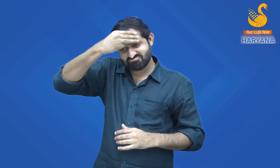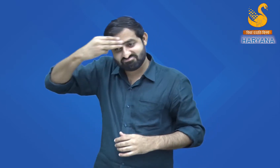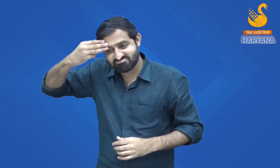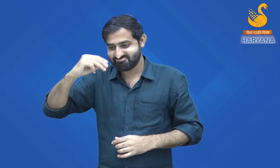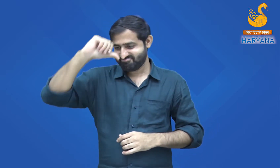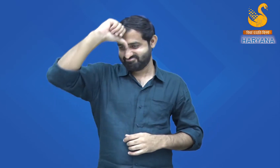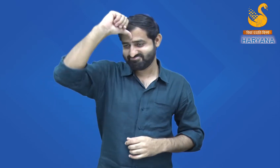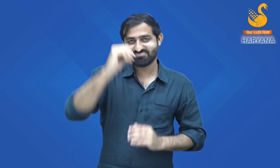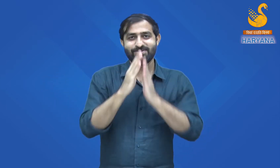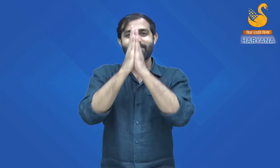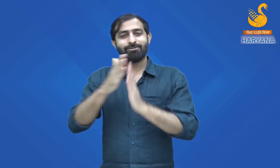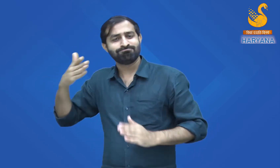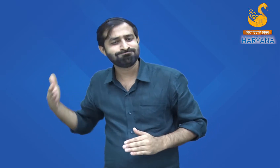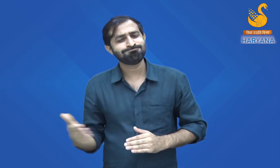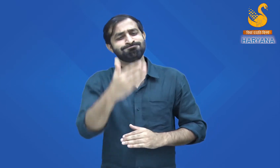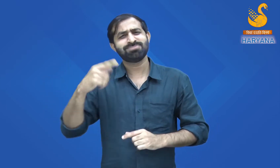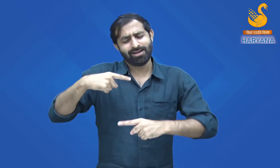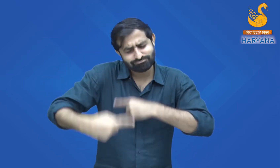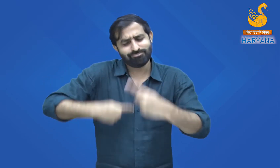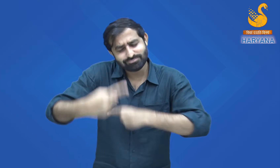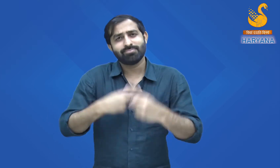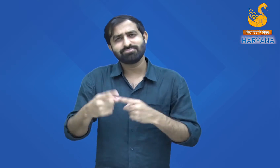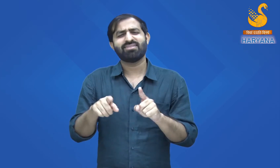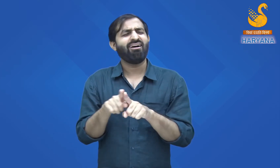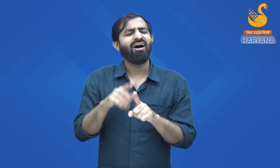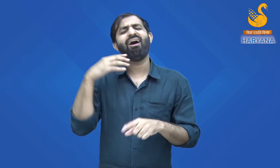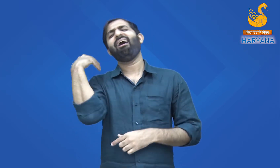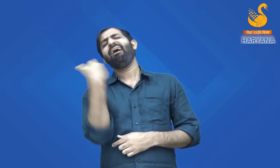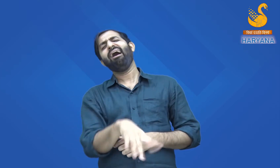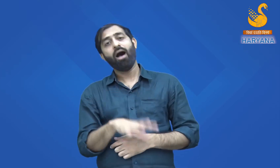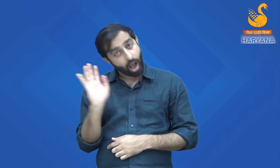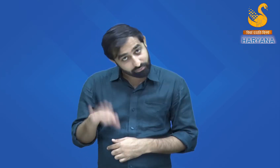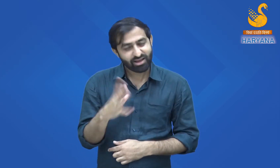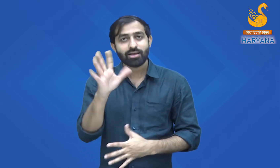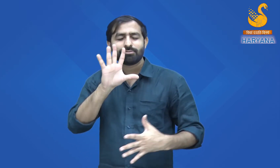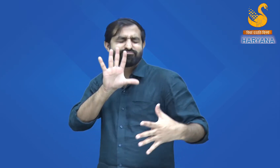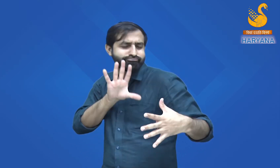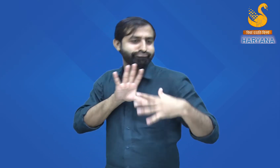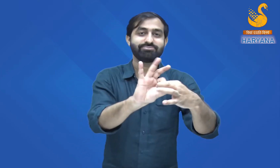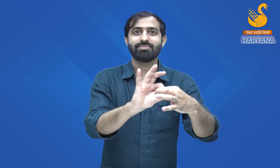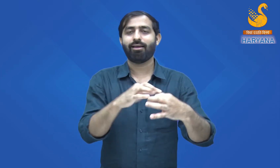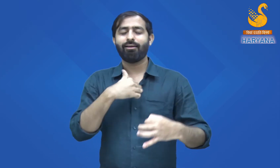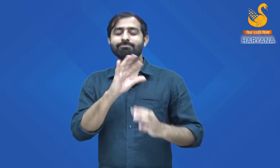and have a teeka on their foreheads. This entire attire is so close to the mind and spirit that that they do not want to let go of it.